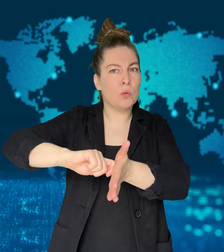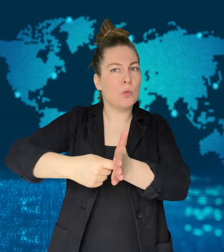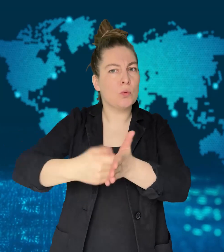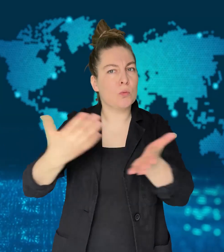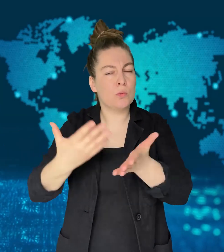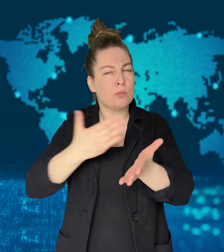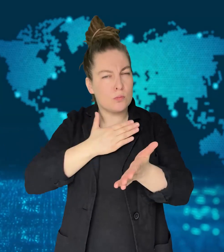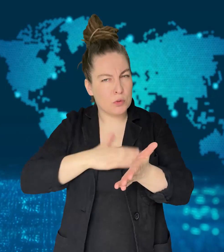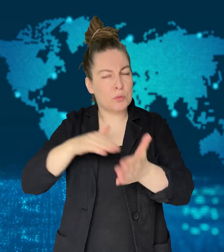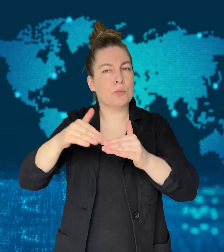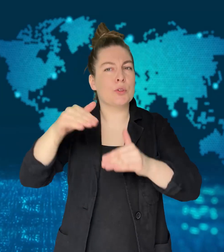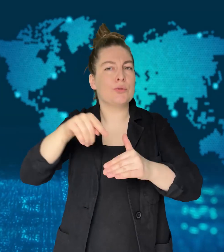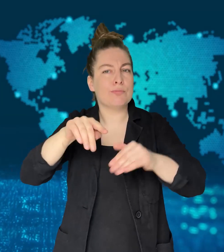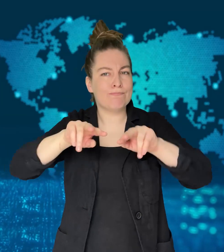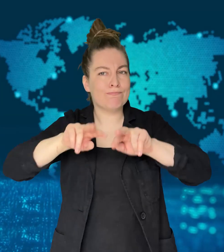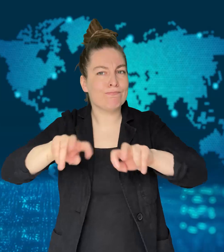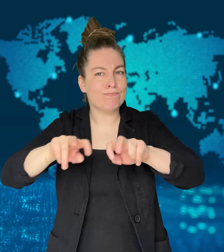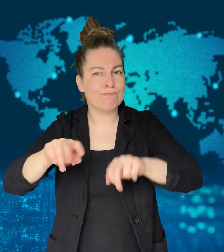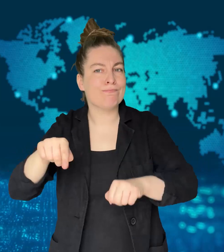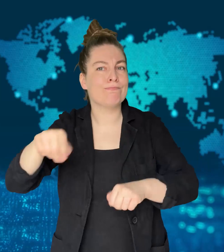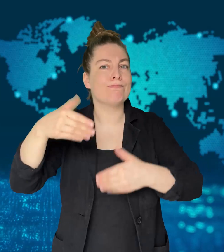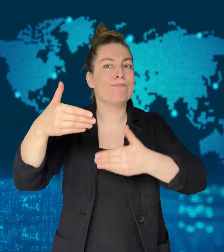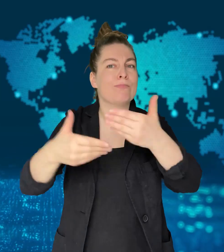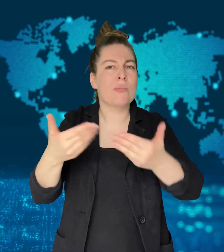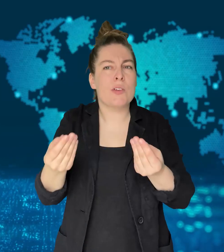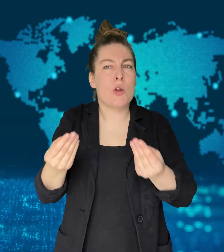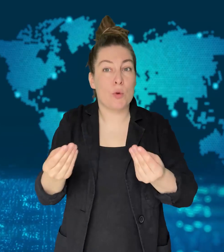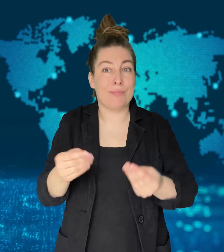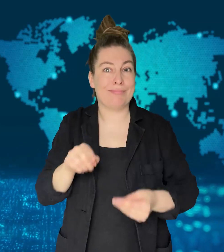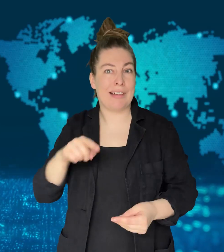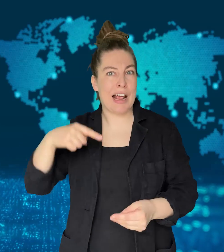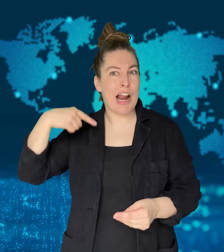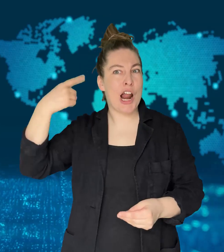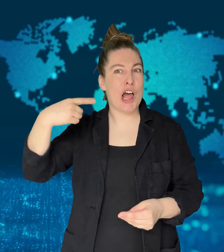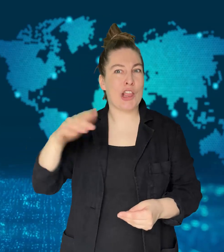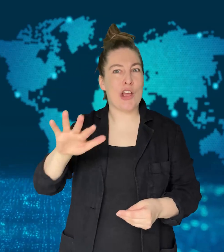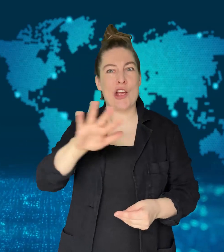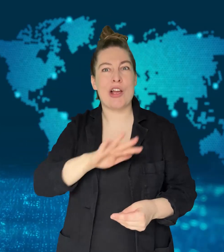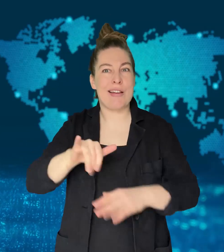The London airport was shut down after